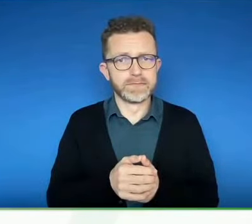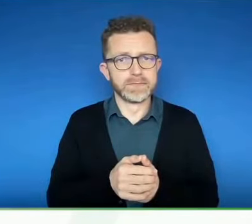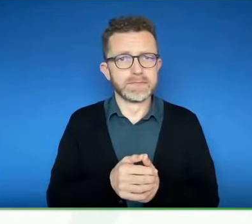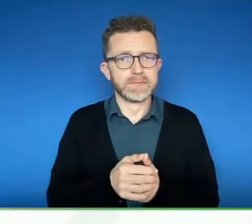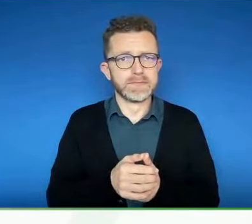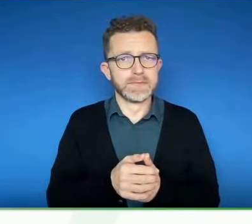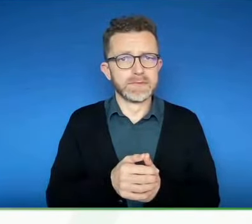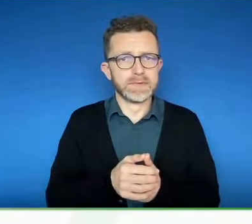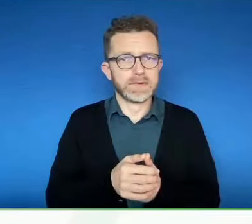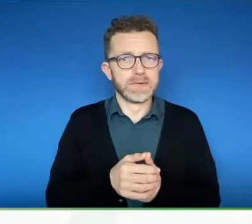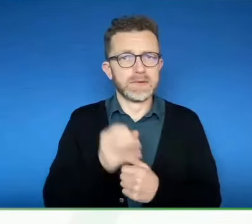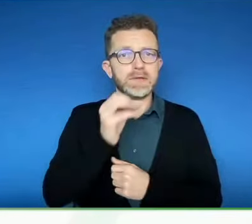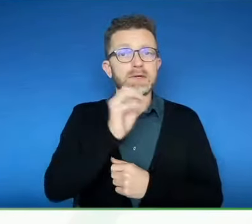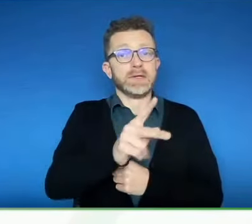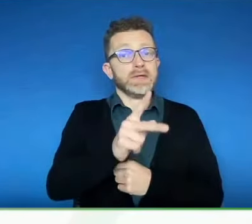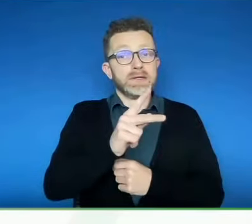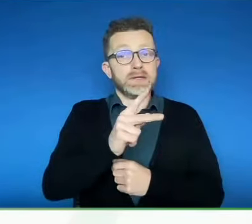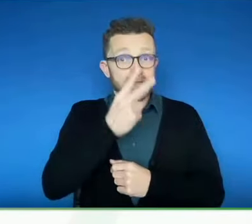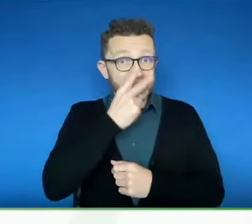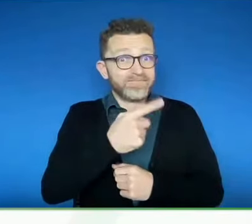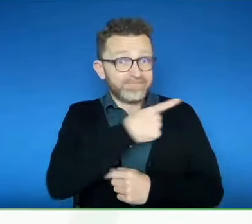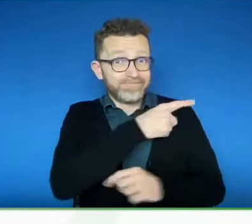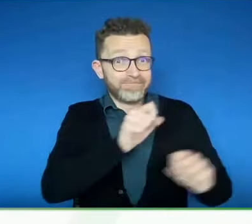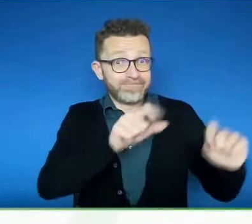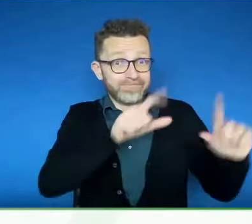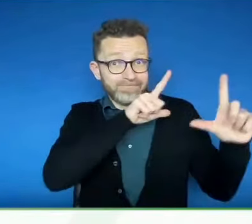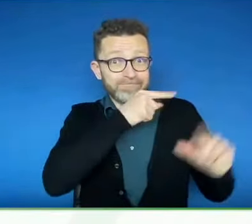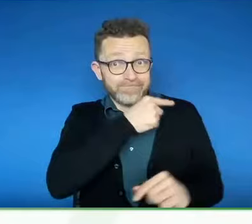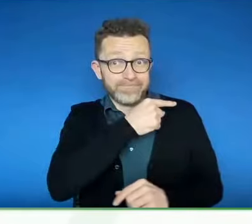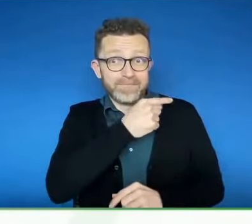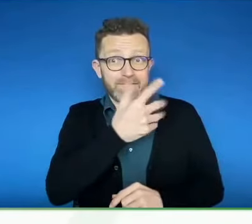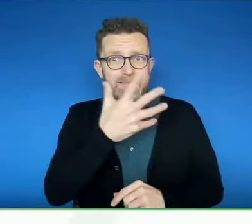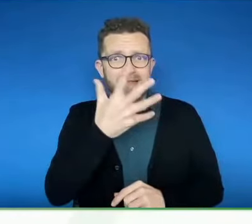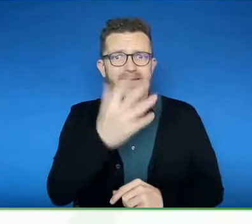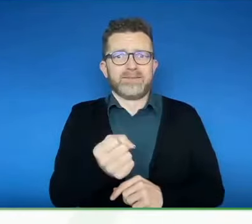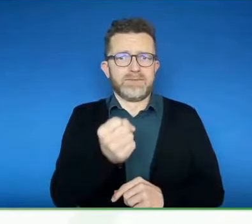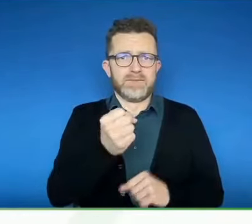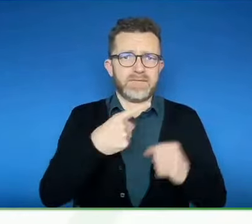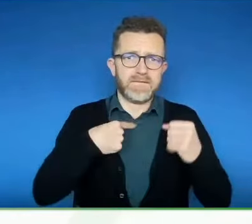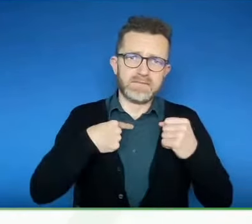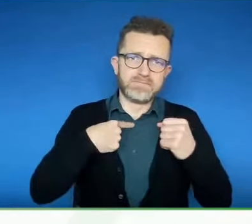Stephanie is one of our self advocates and one of the active